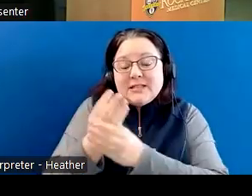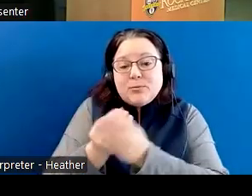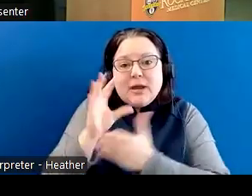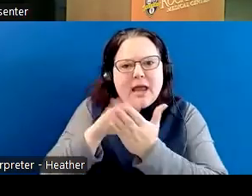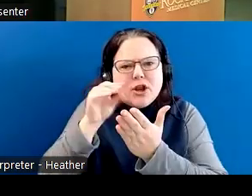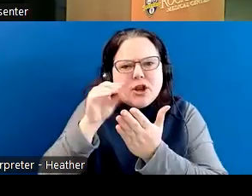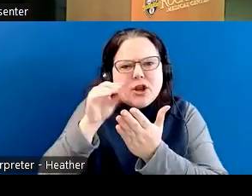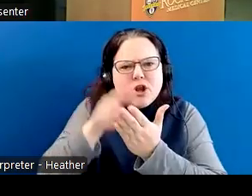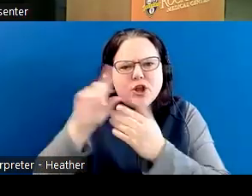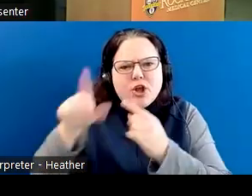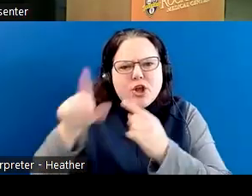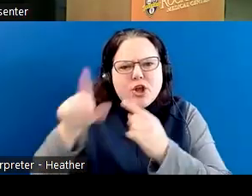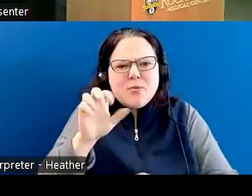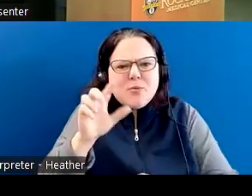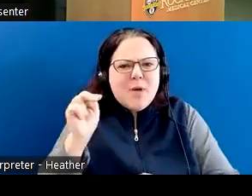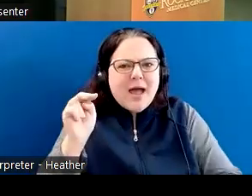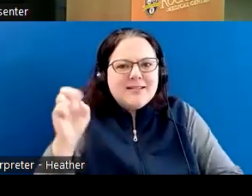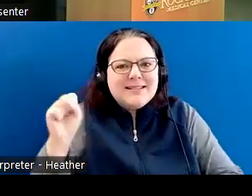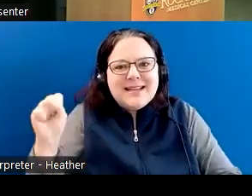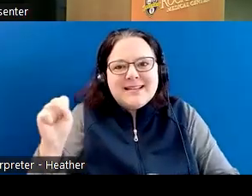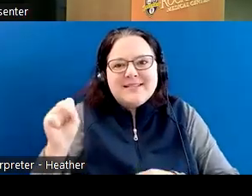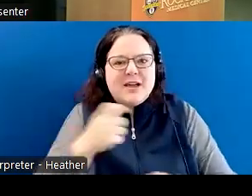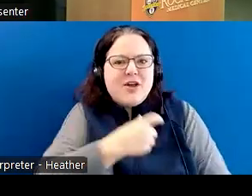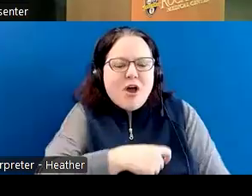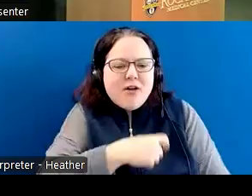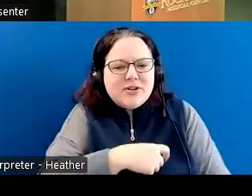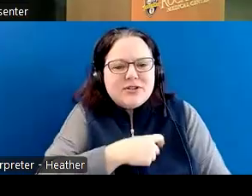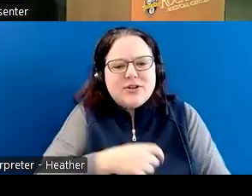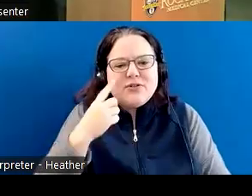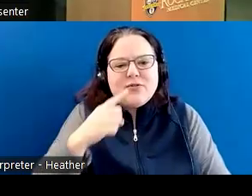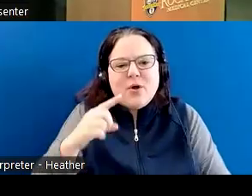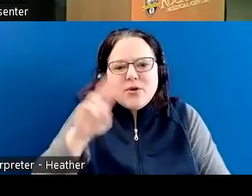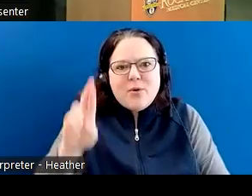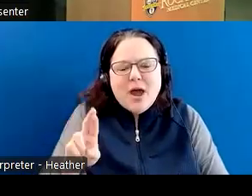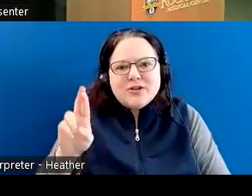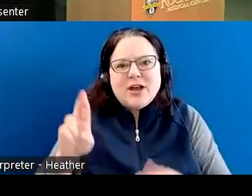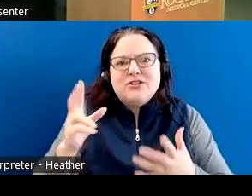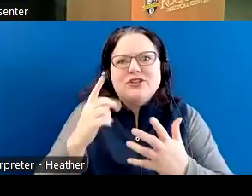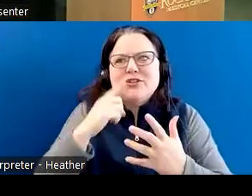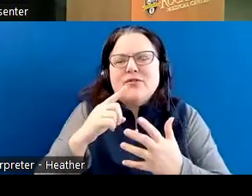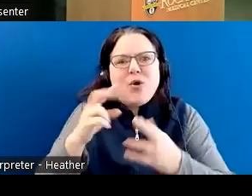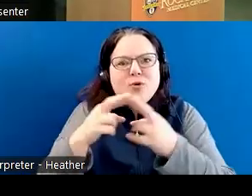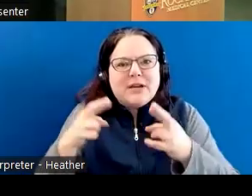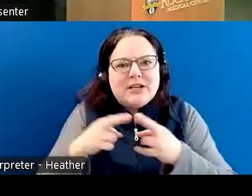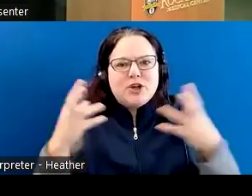officers at Rochester Regional Health who are providing for uh, doctors and other cl clinicians